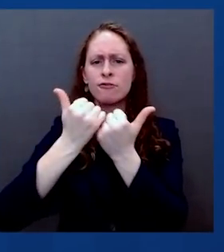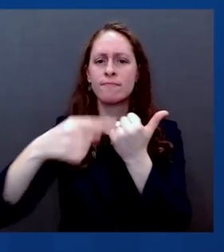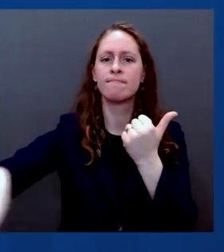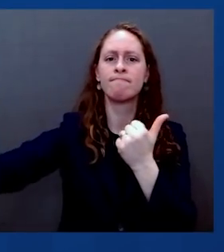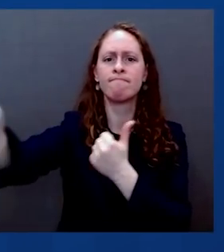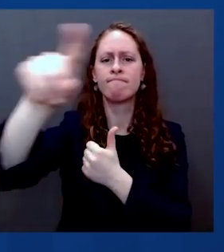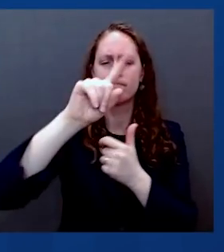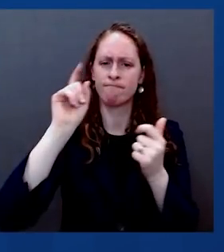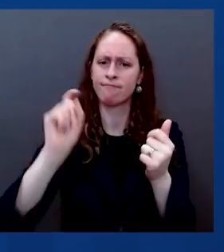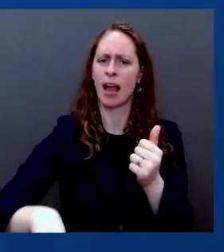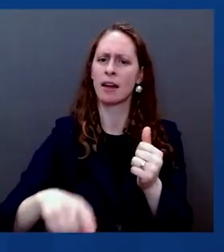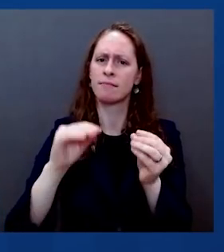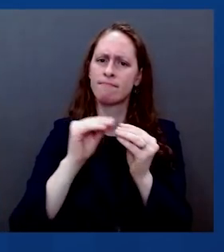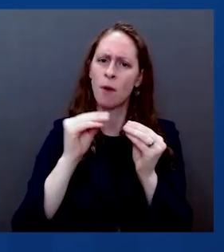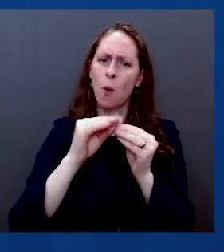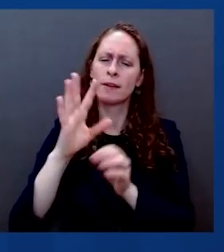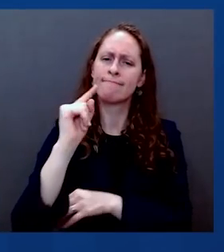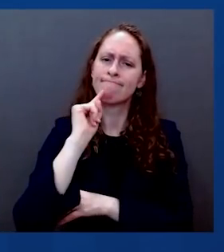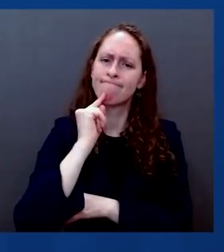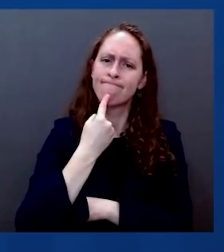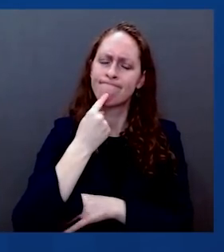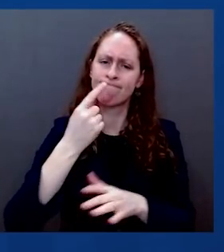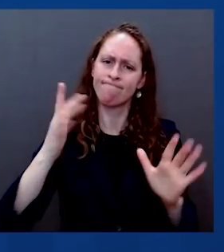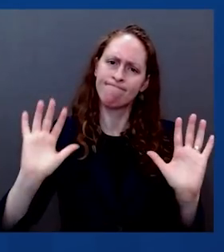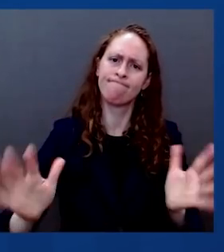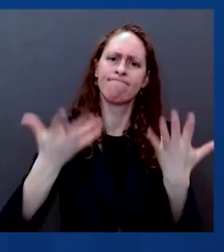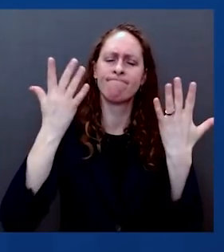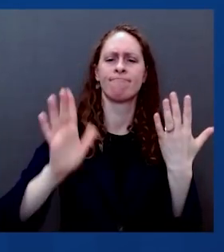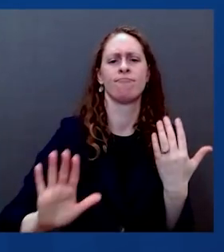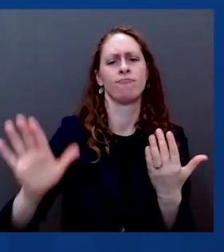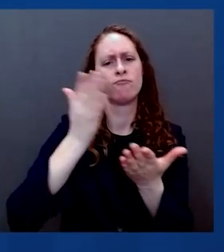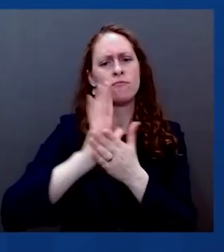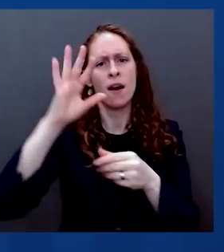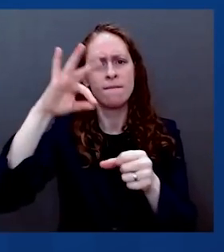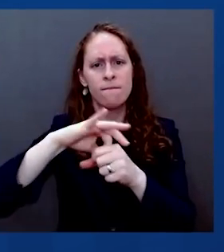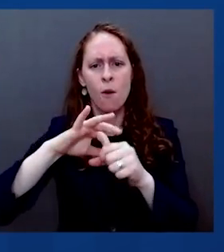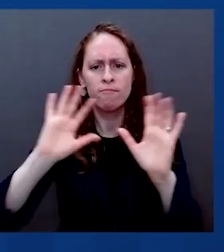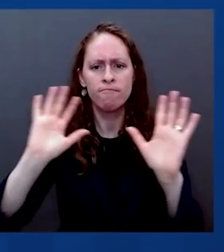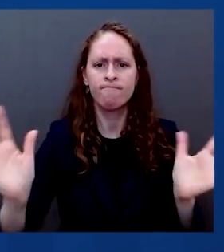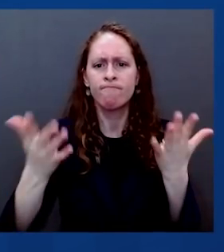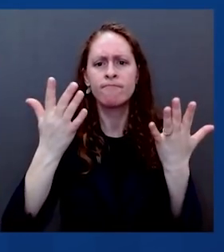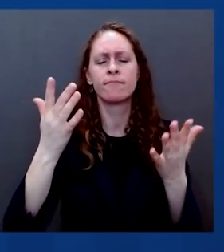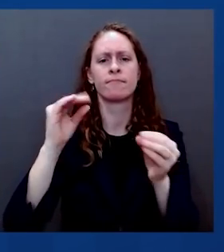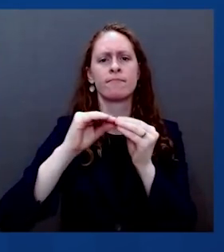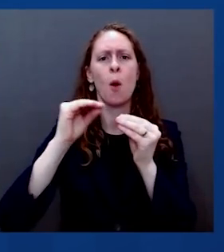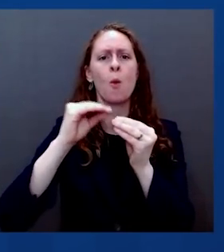advocates to help the U.S. Department of Justice, which has doubled its voting rights enforcement staff.